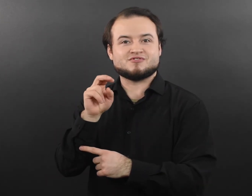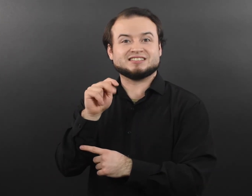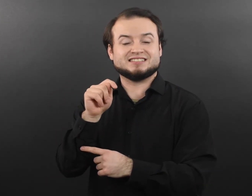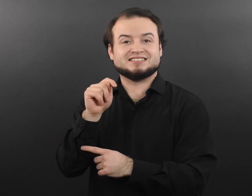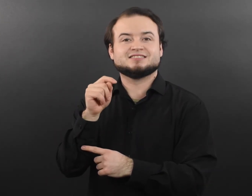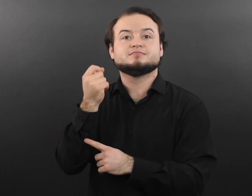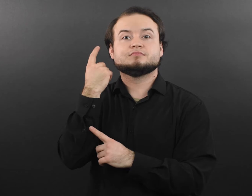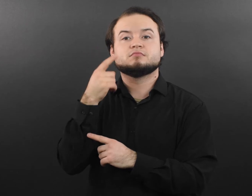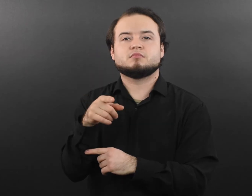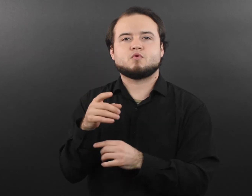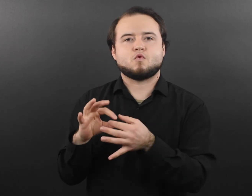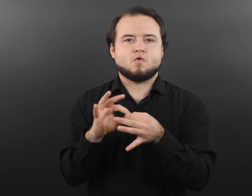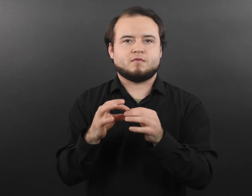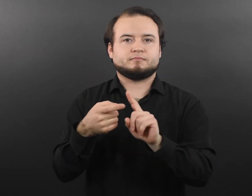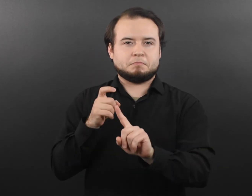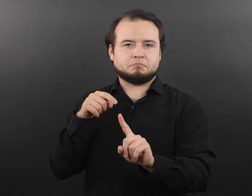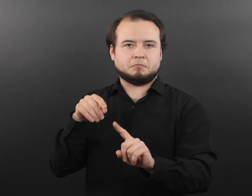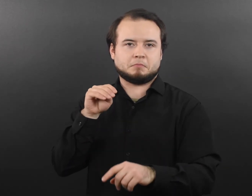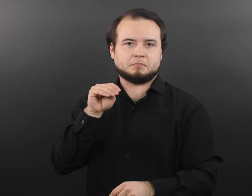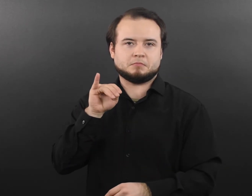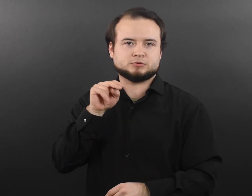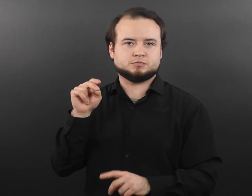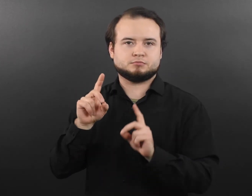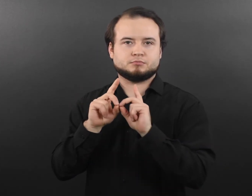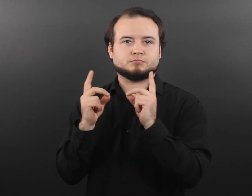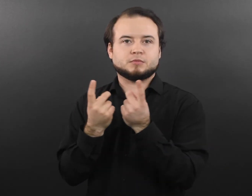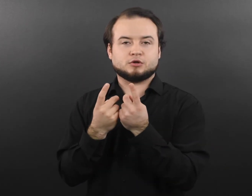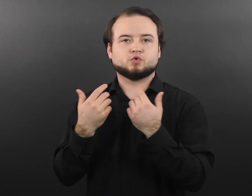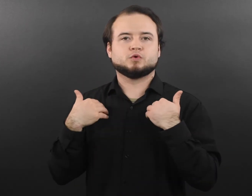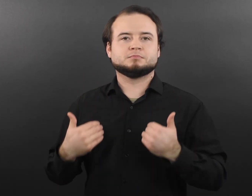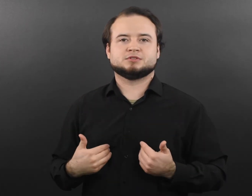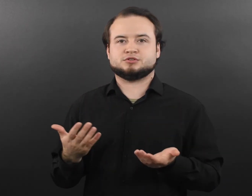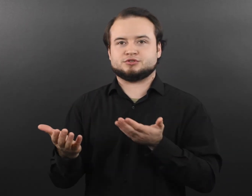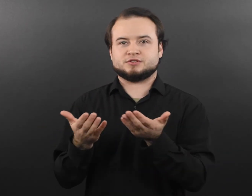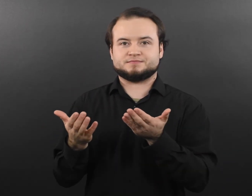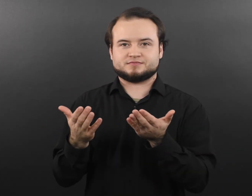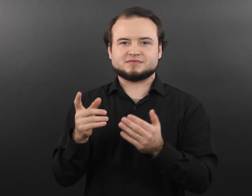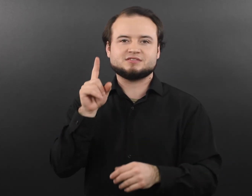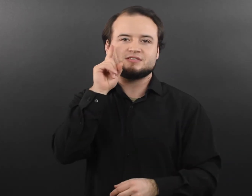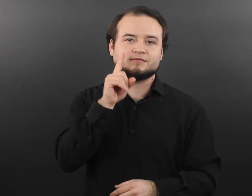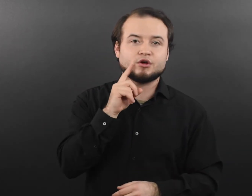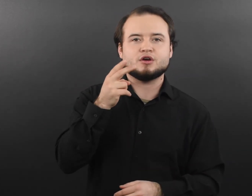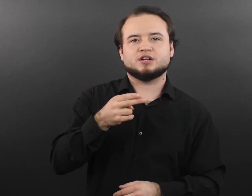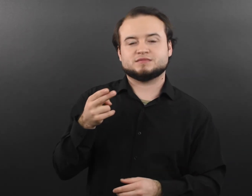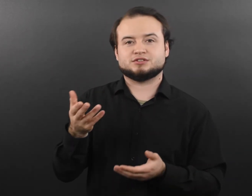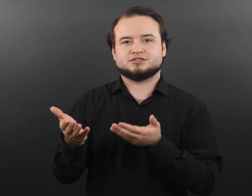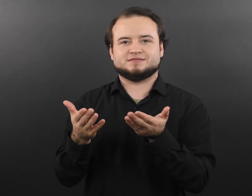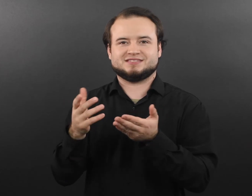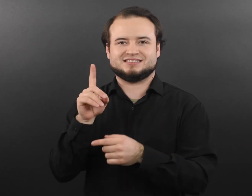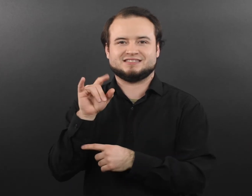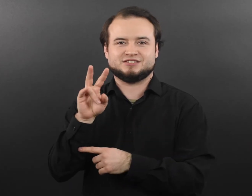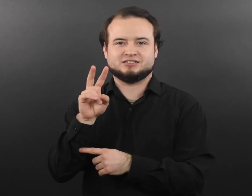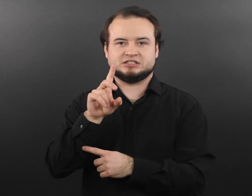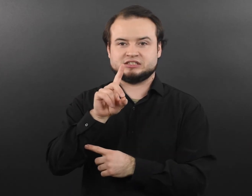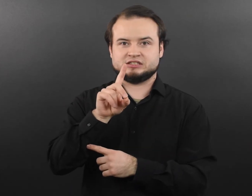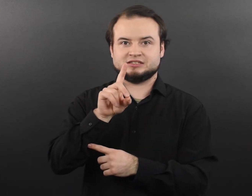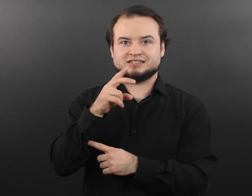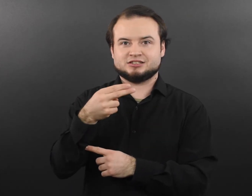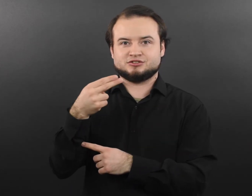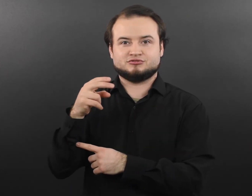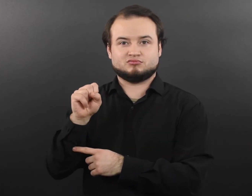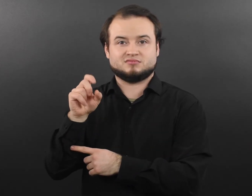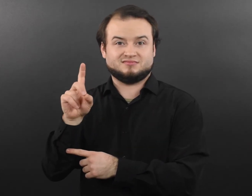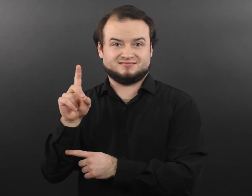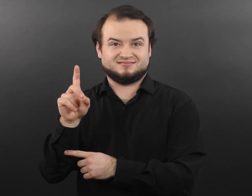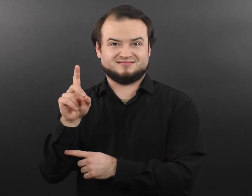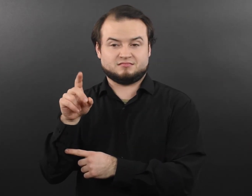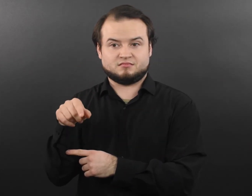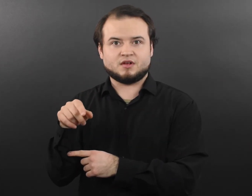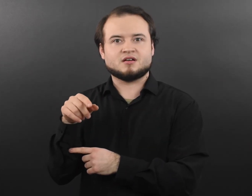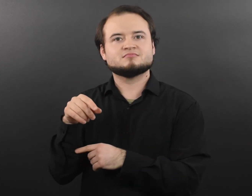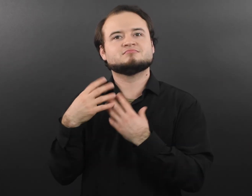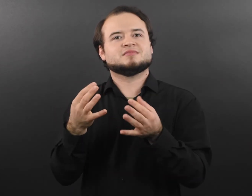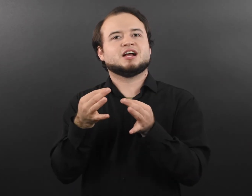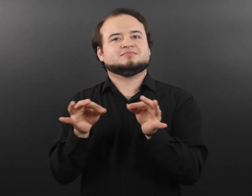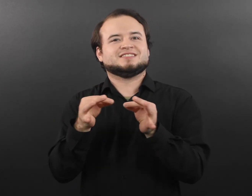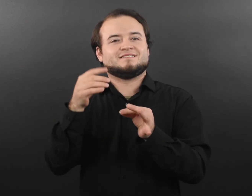of Human Services, Deaf and Hard of Hearing Services Division (DHHSD) for live news programs